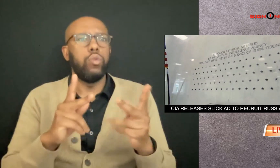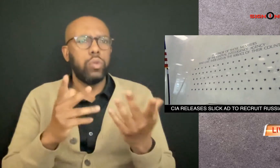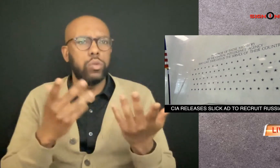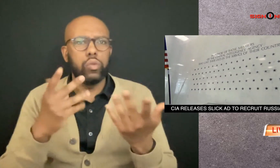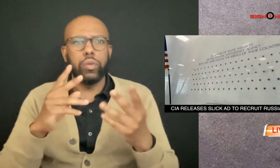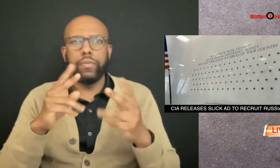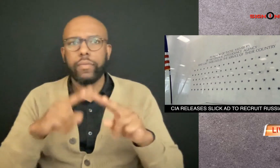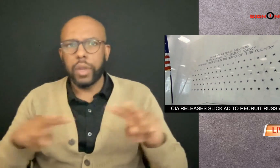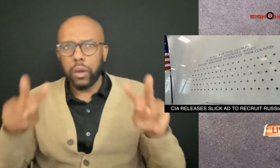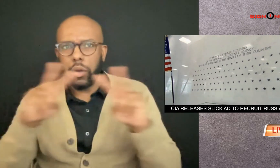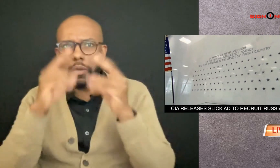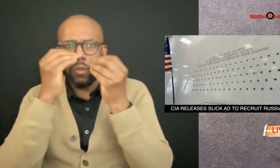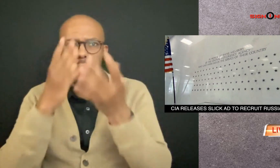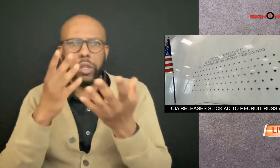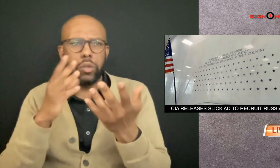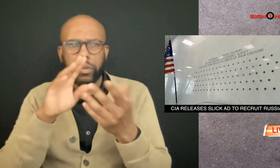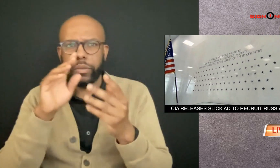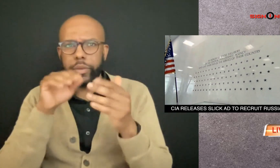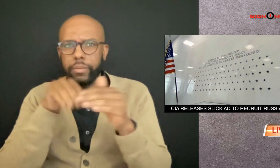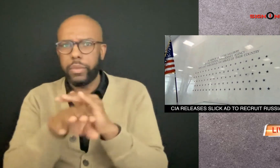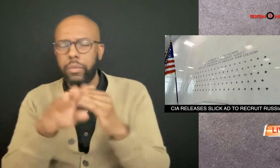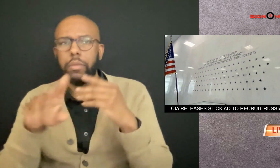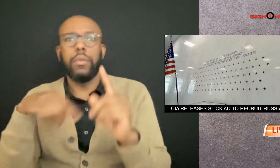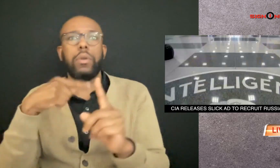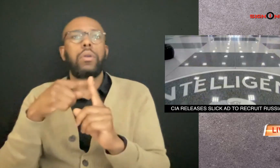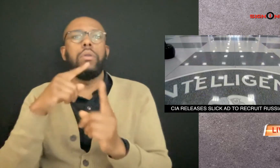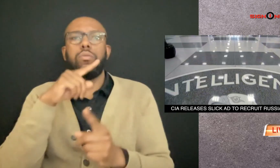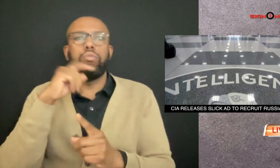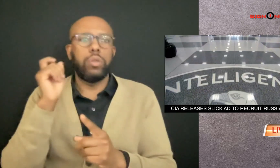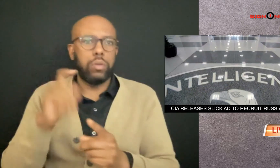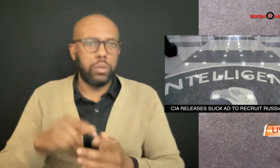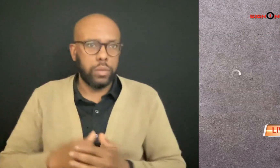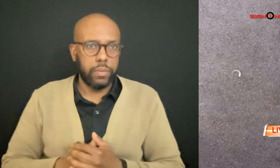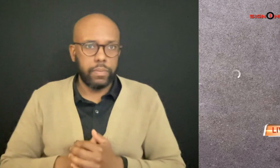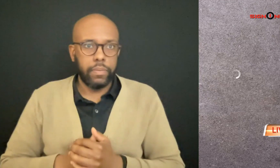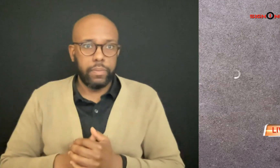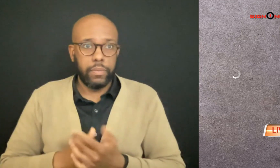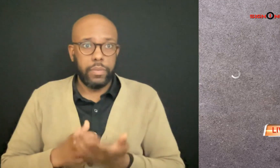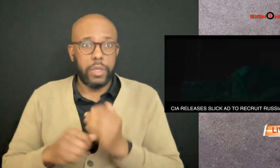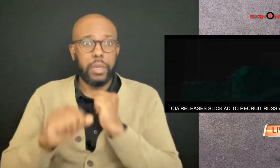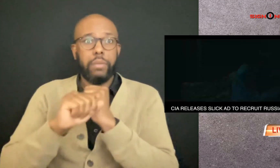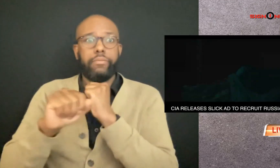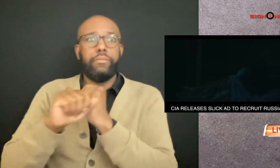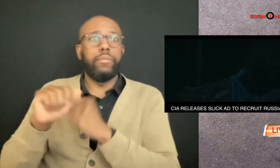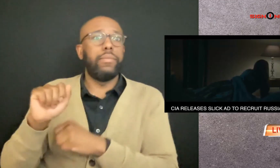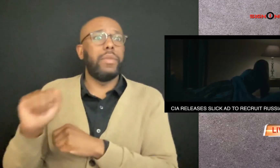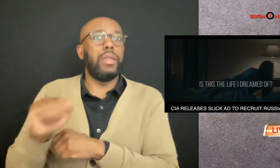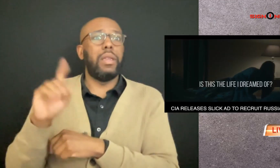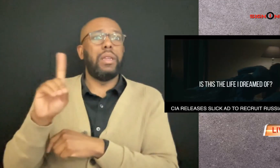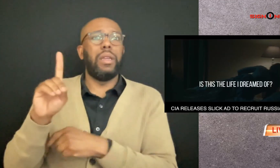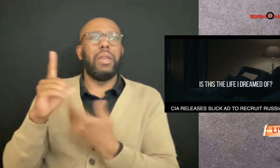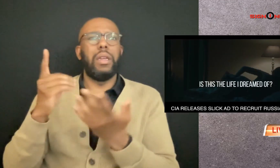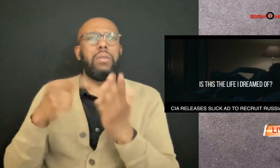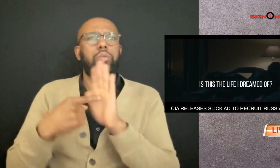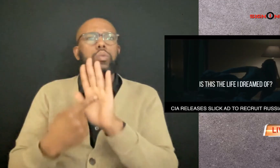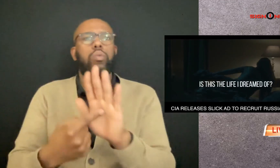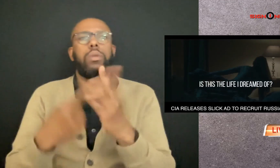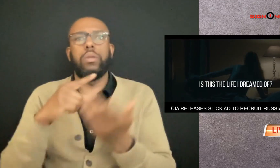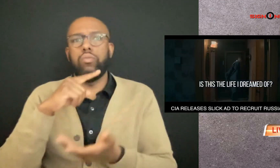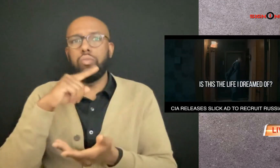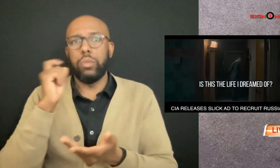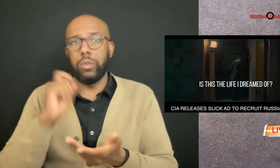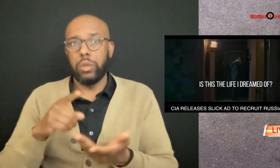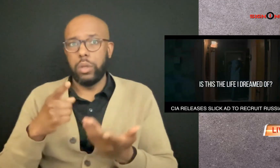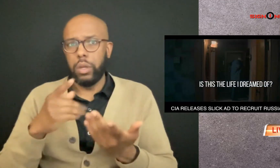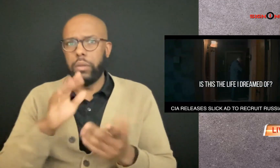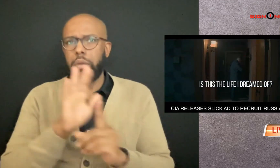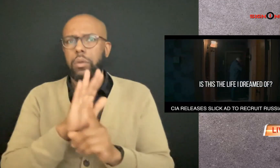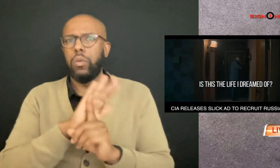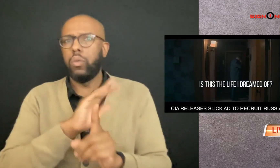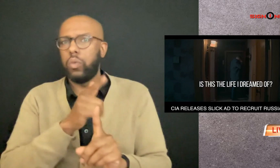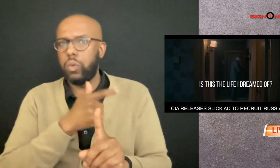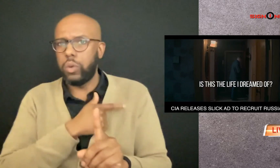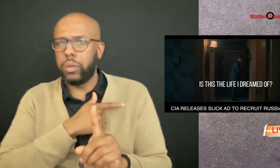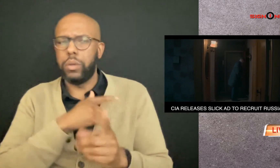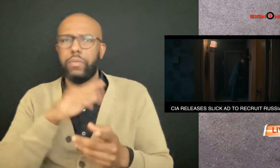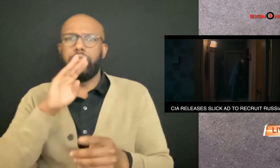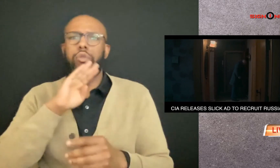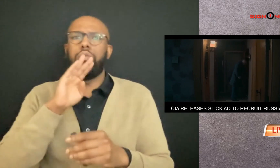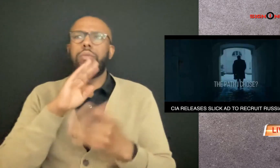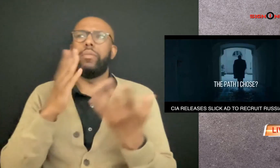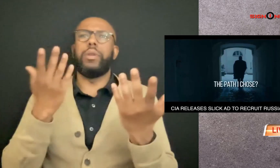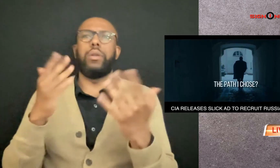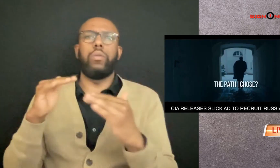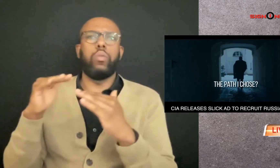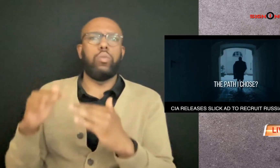has produced an opportunity to collect valuable information about Russia the ad appeals to